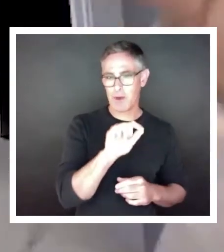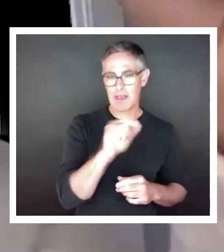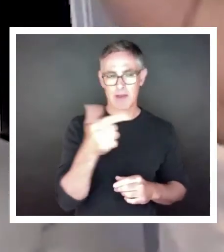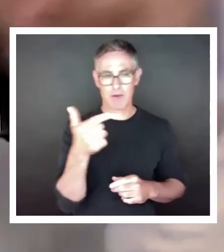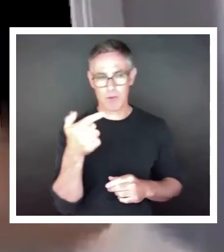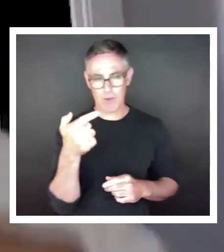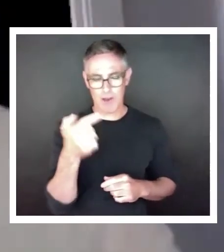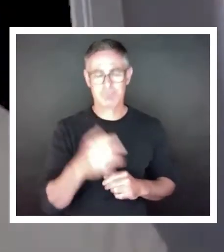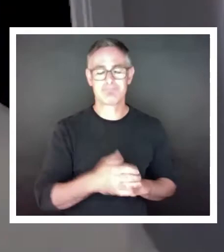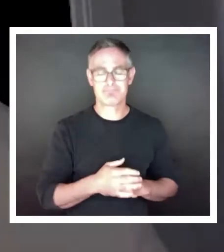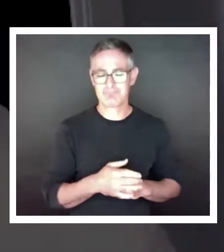you did it.